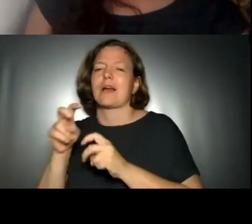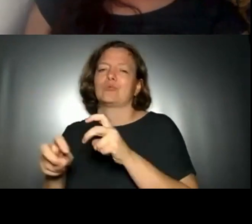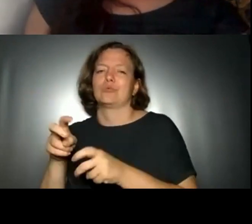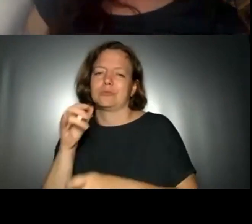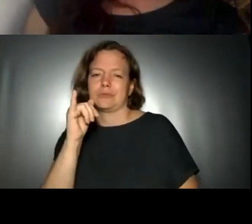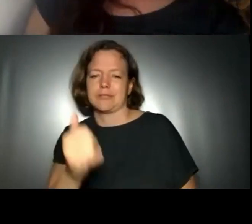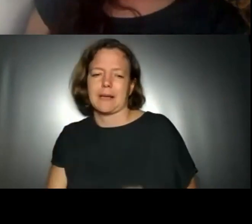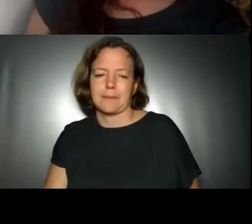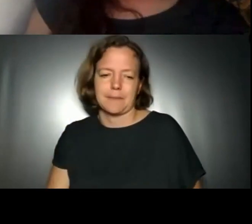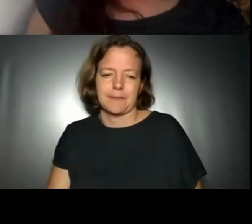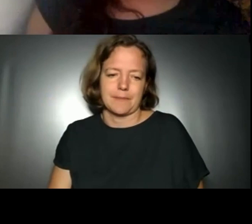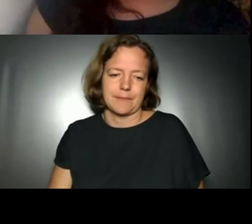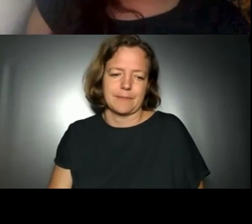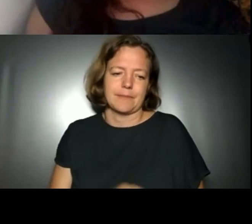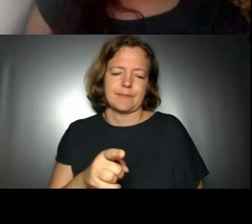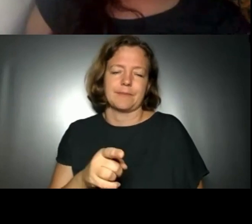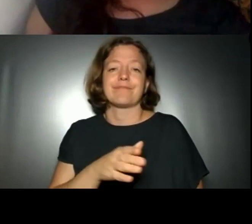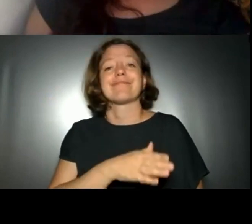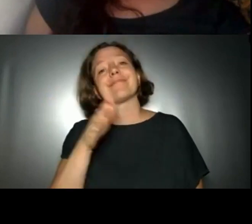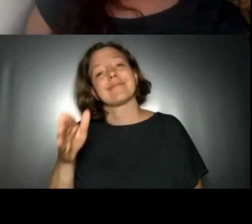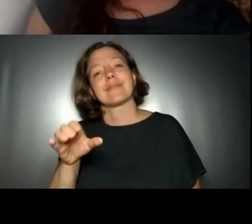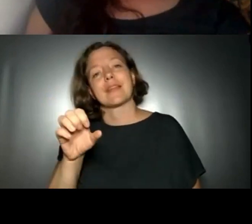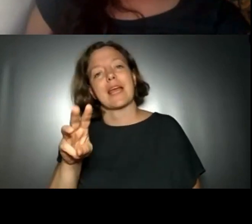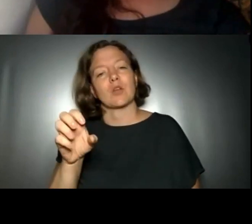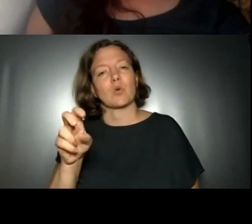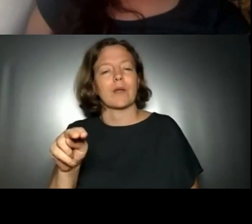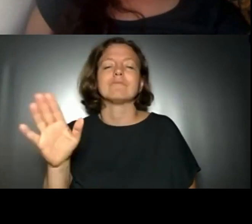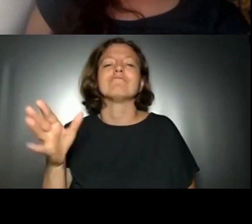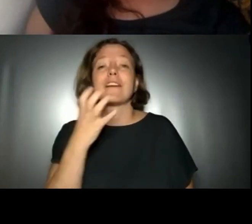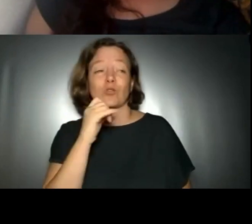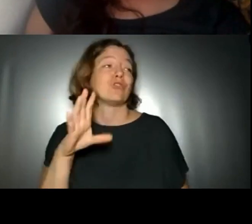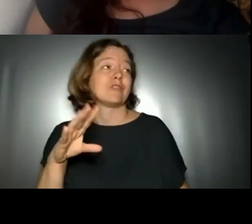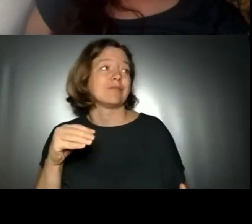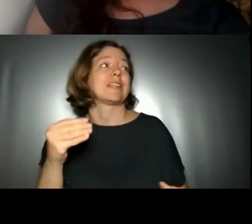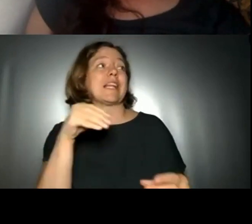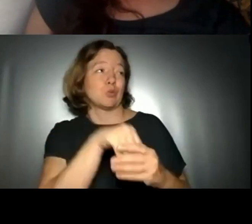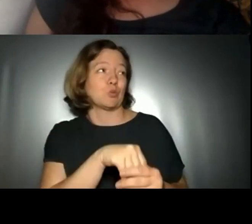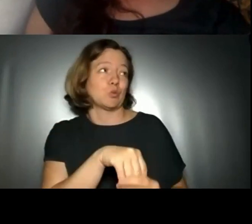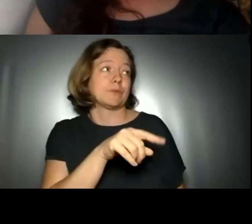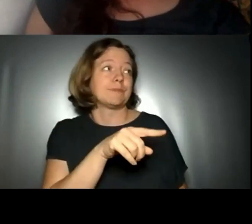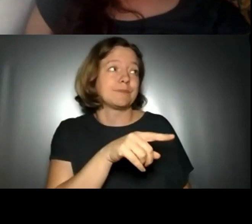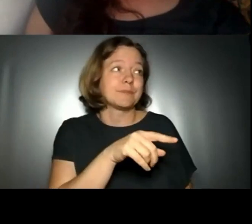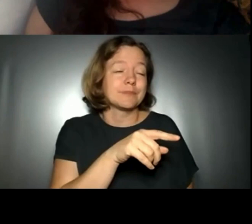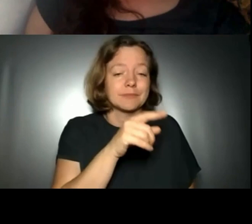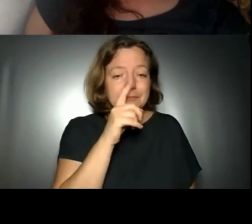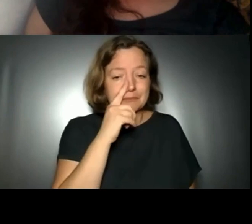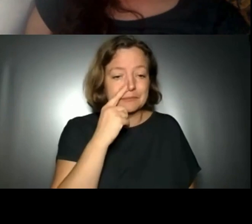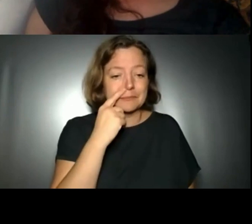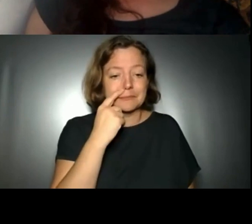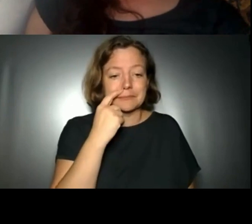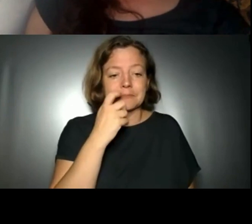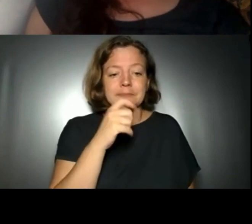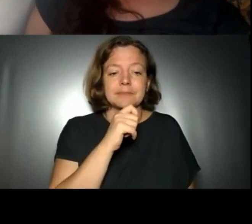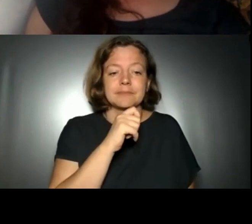Edwin Ramirez: But I would add to that - this is Edwin speaking - that... Yes to all of that. And also I think